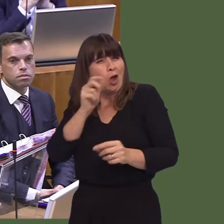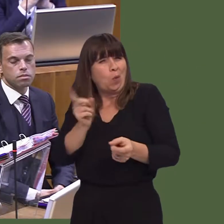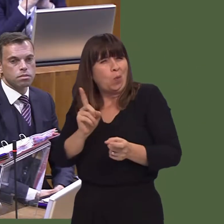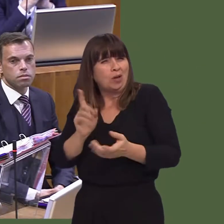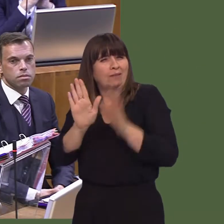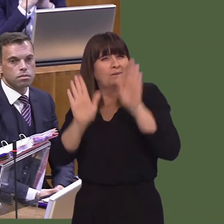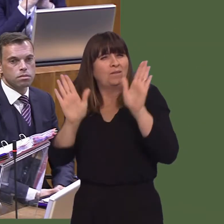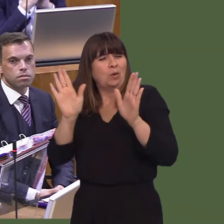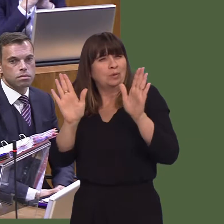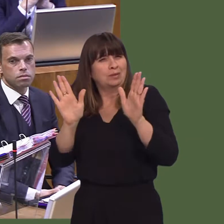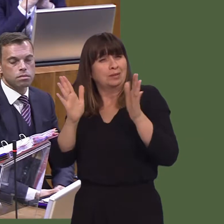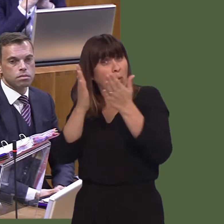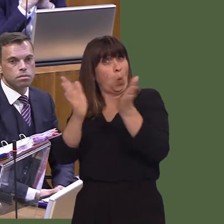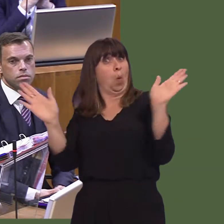Minister. I wasn't quite clear.